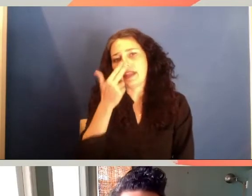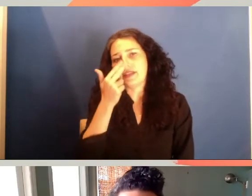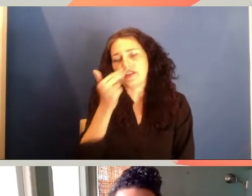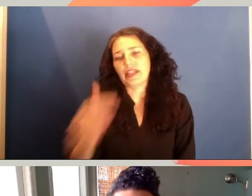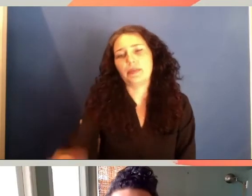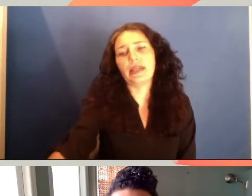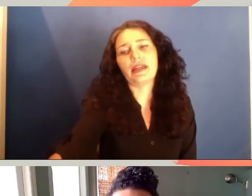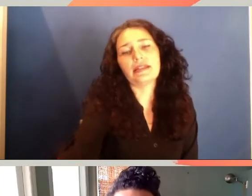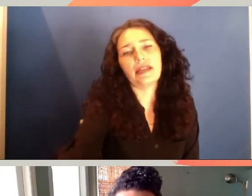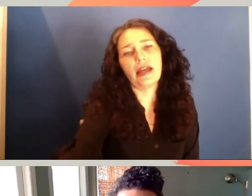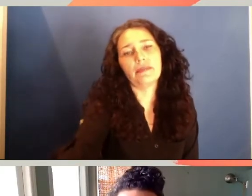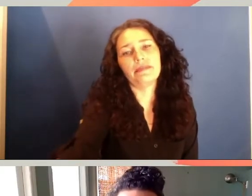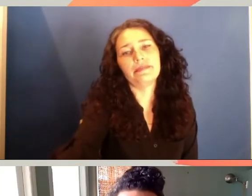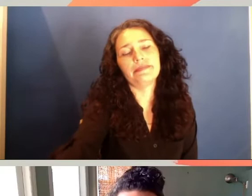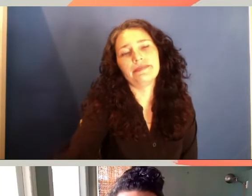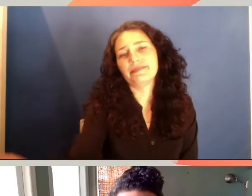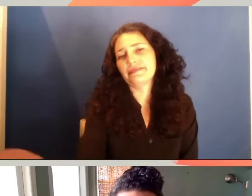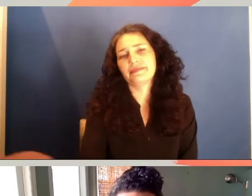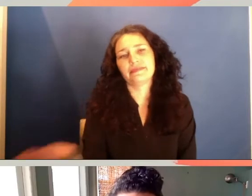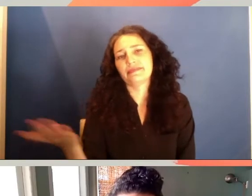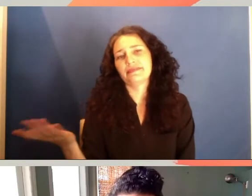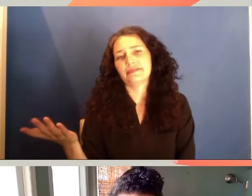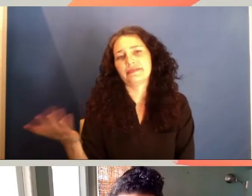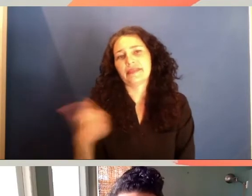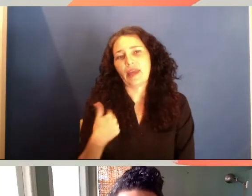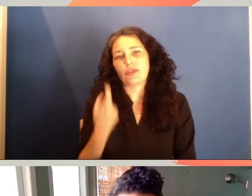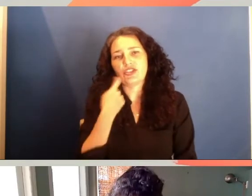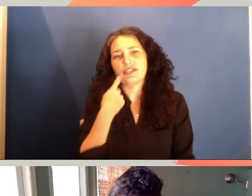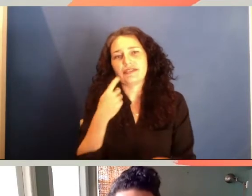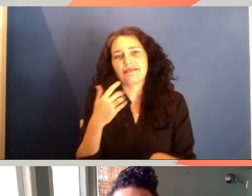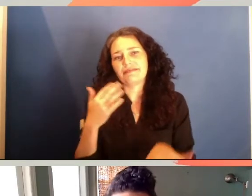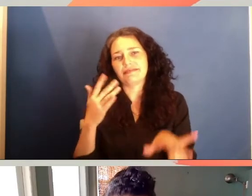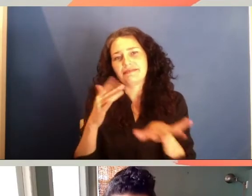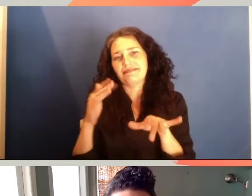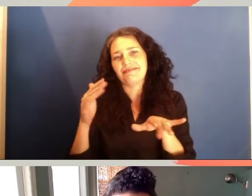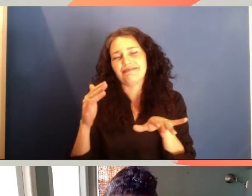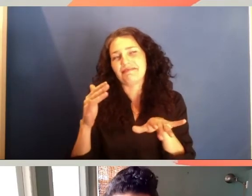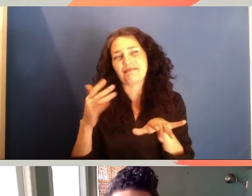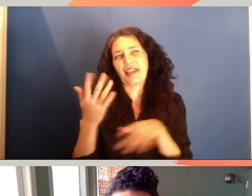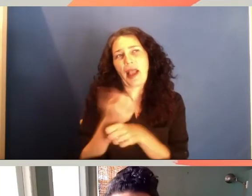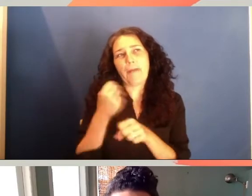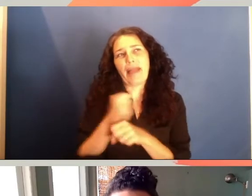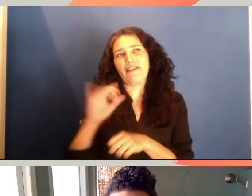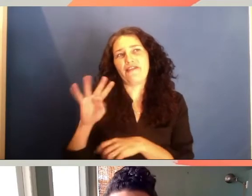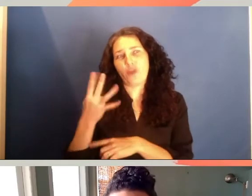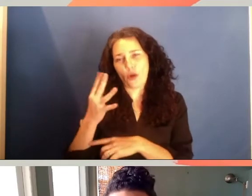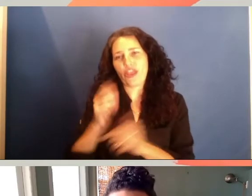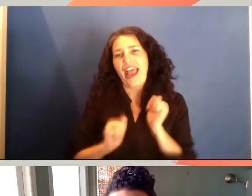and I was blessed to get my fourth acting Emmy nomination this year, which seems incredible.